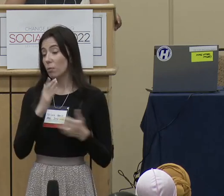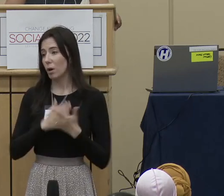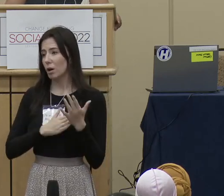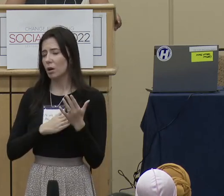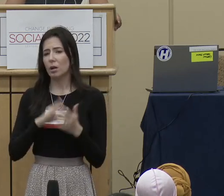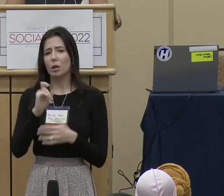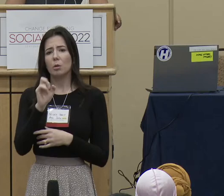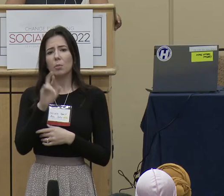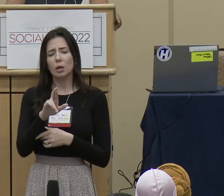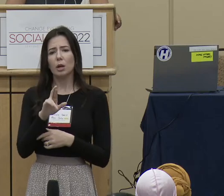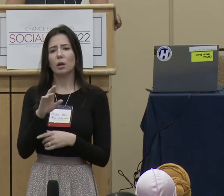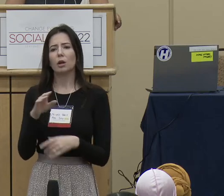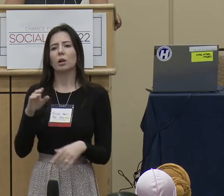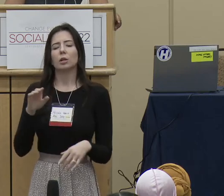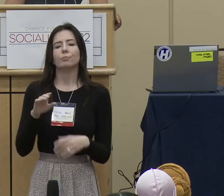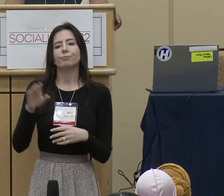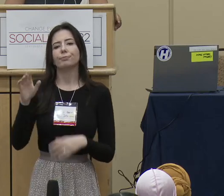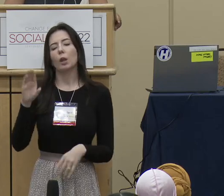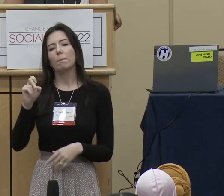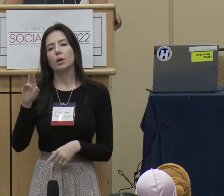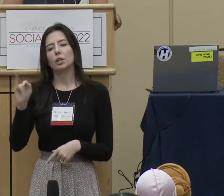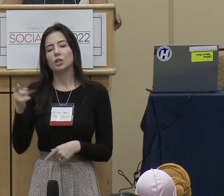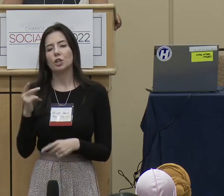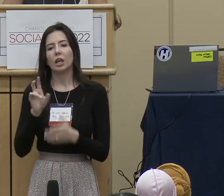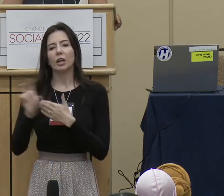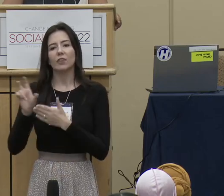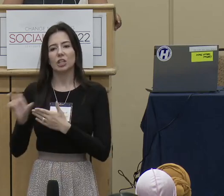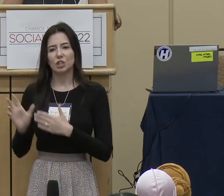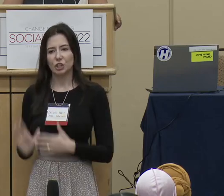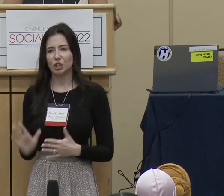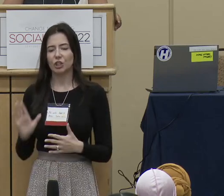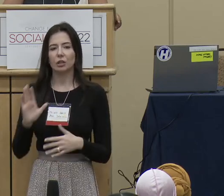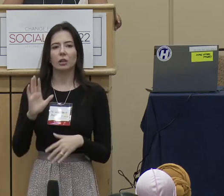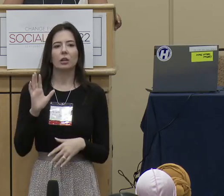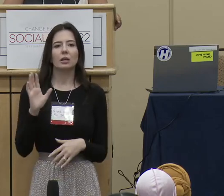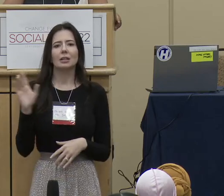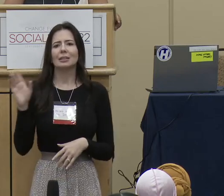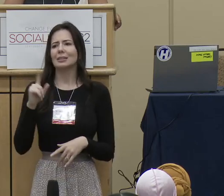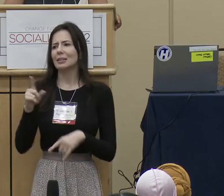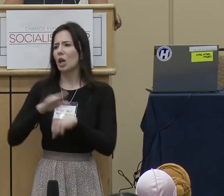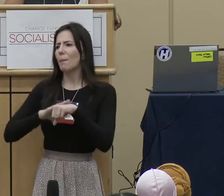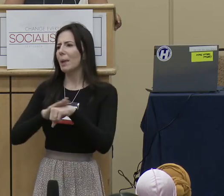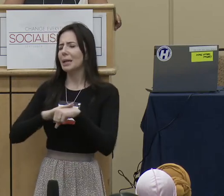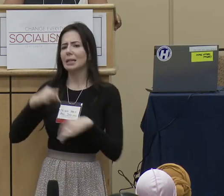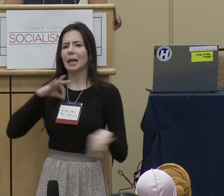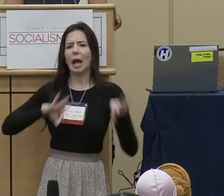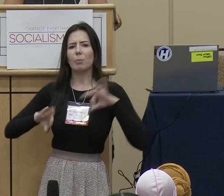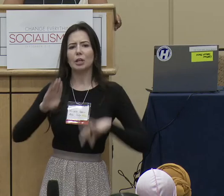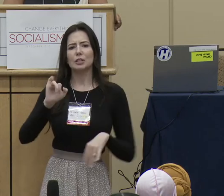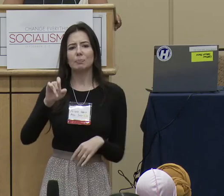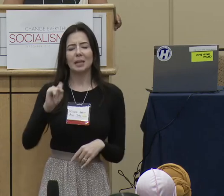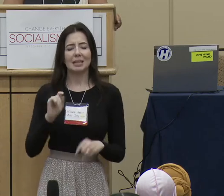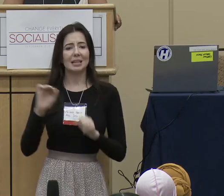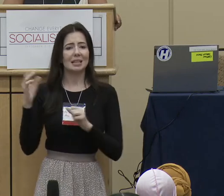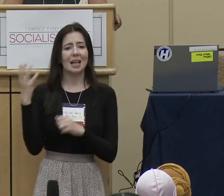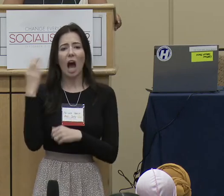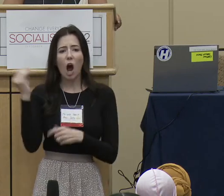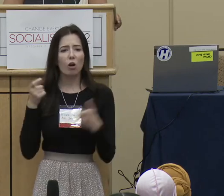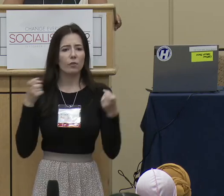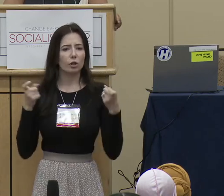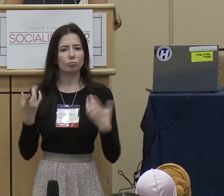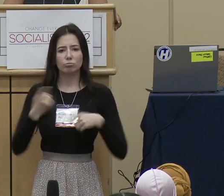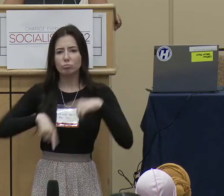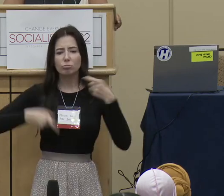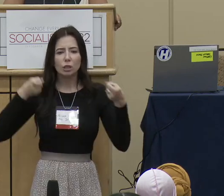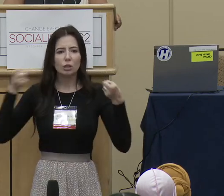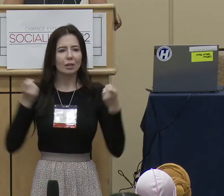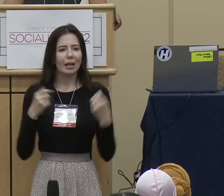resuscitated , however, that's the part too. Jeremy granTham